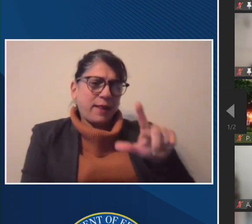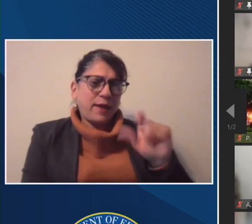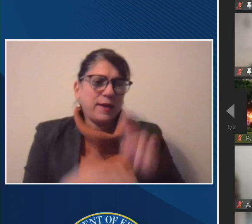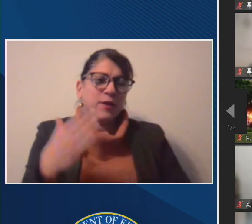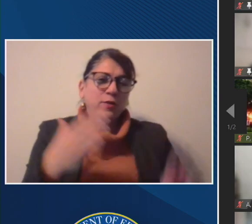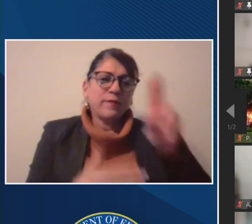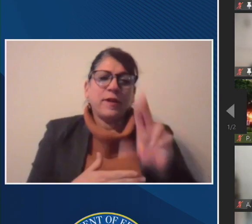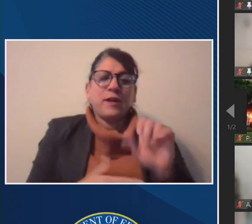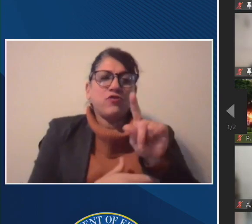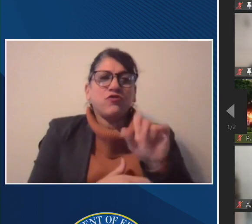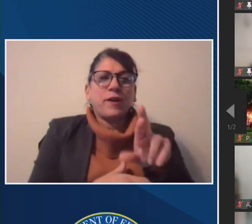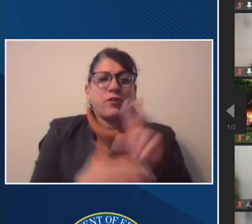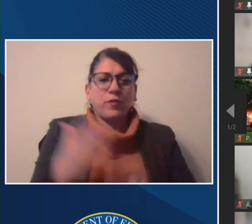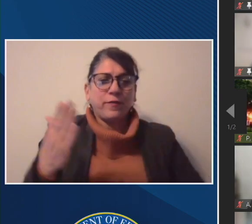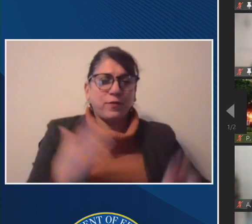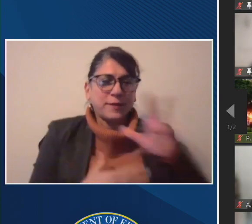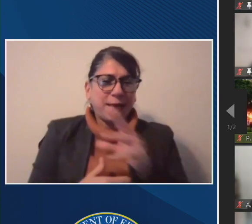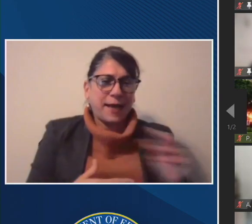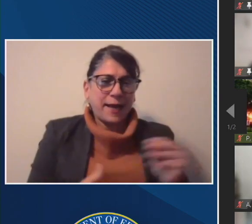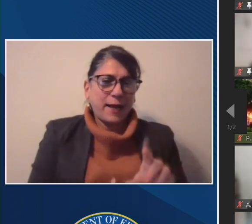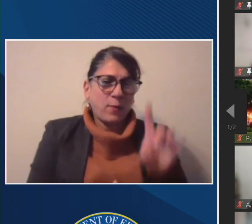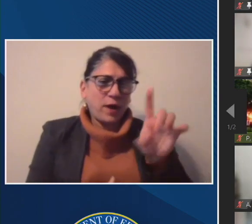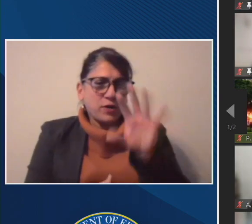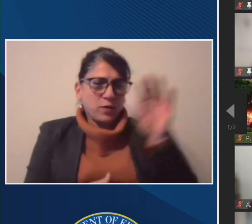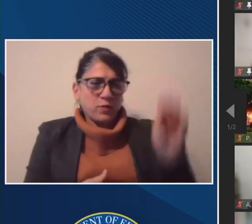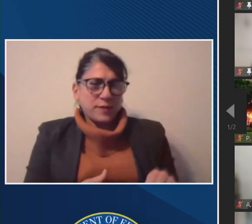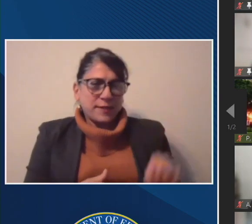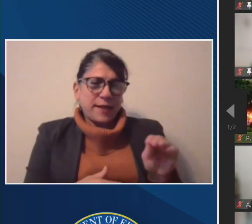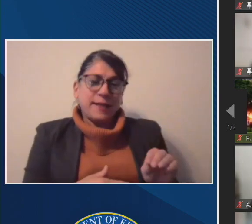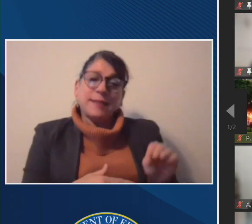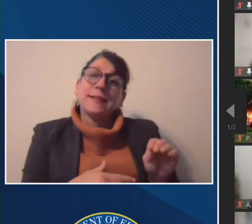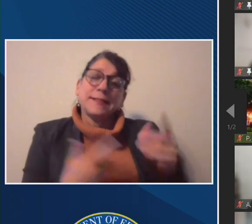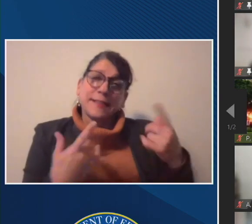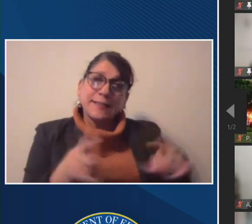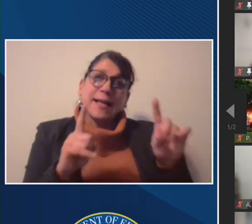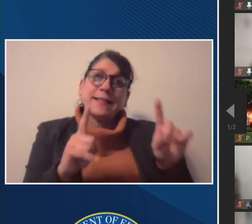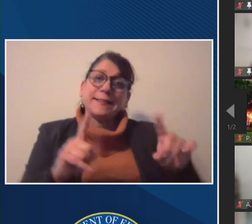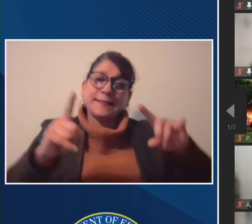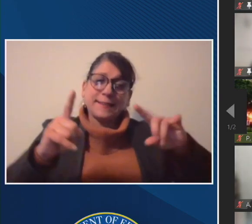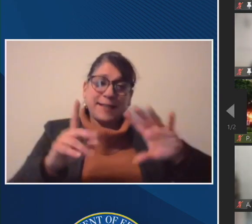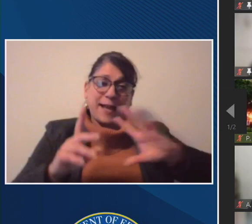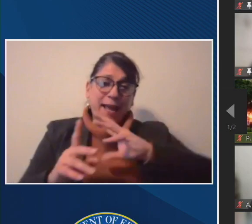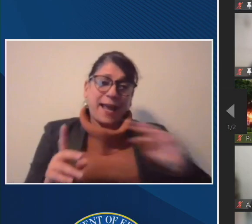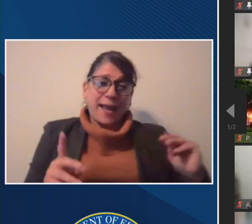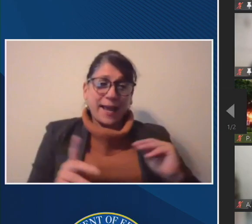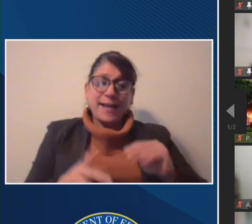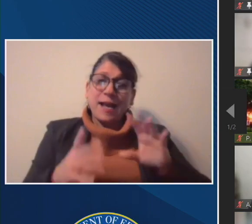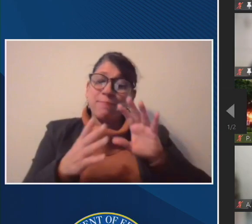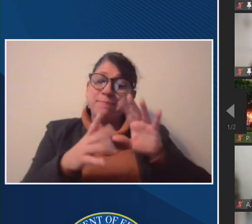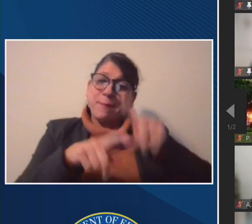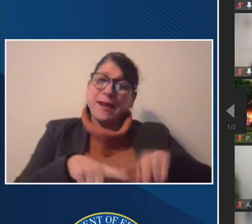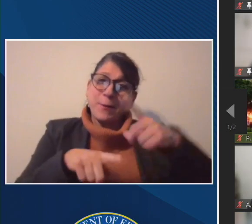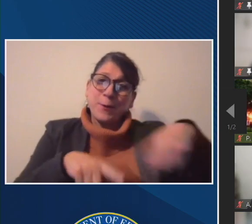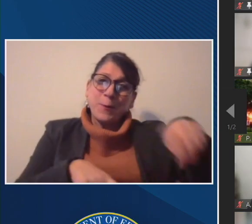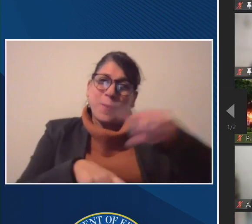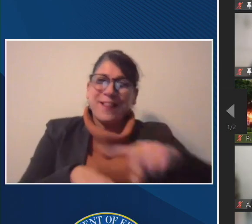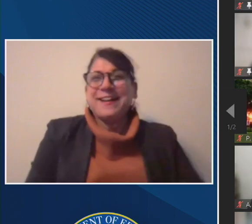consensus, so I'm counting on all of you. Nice to be with you today. Thank you, Jillian, good to see you again as well.